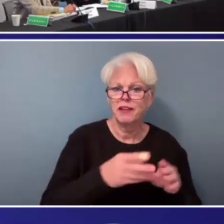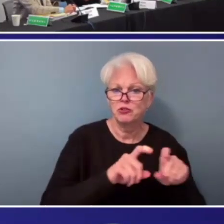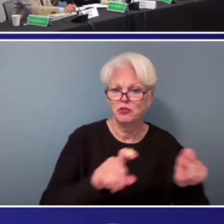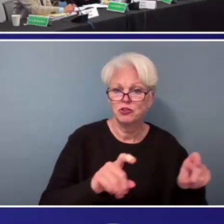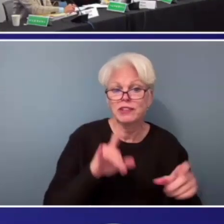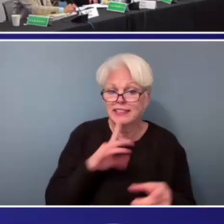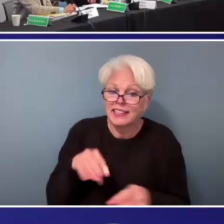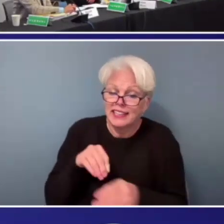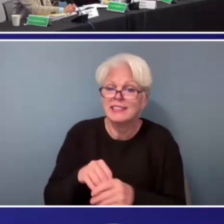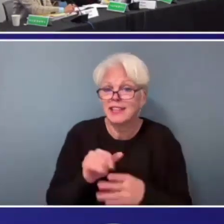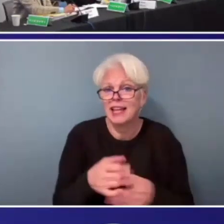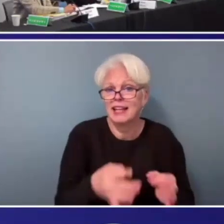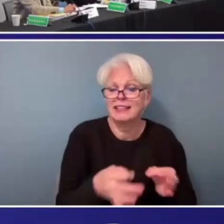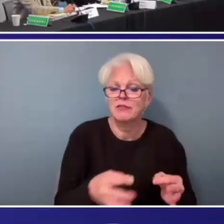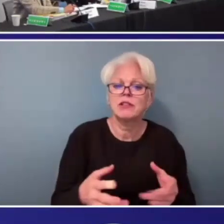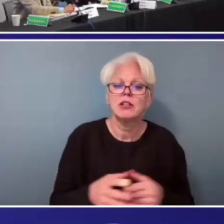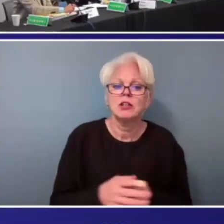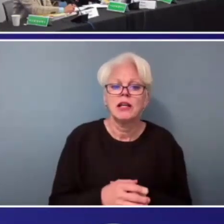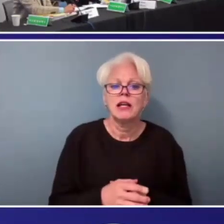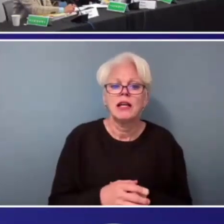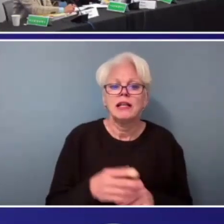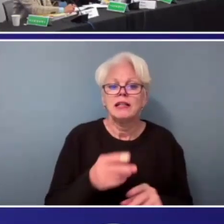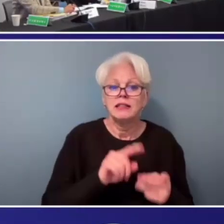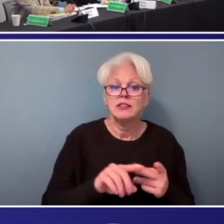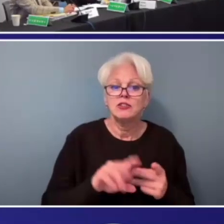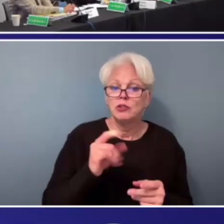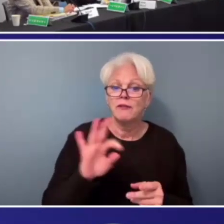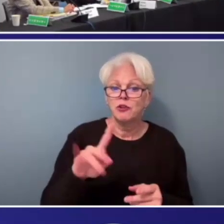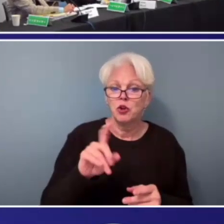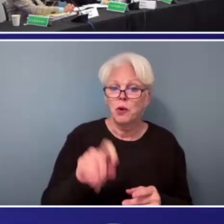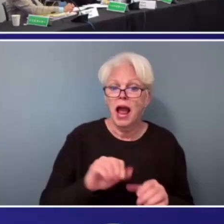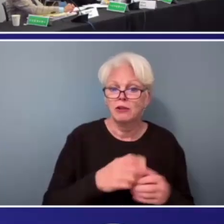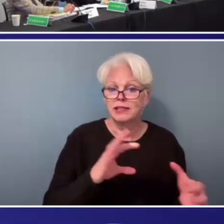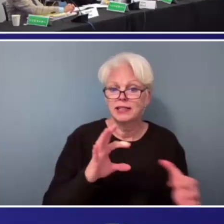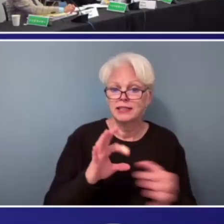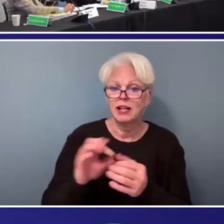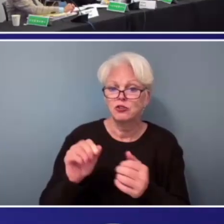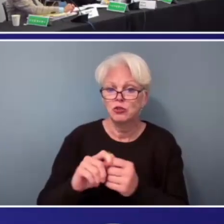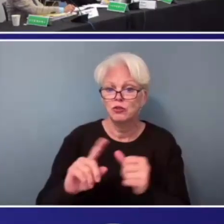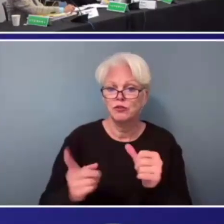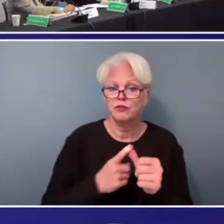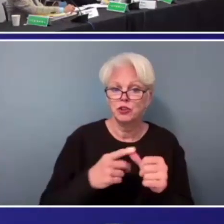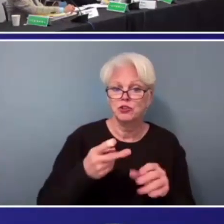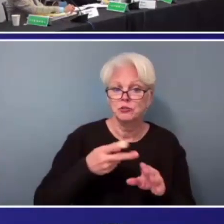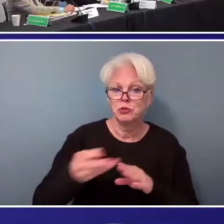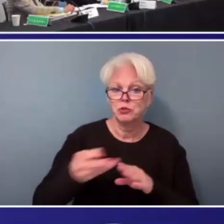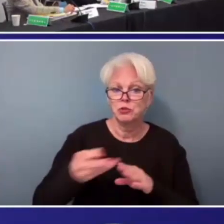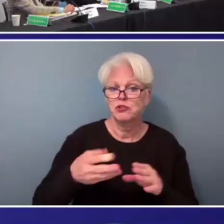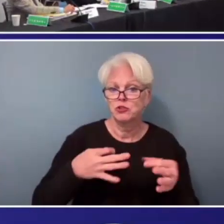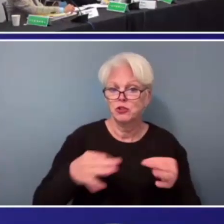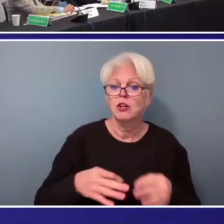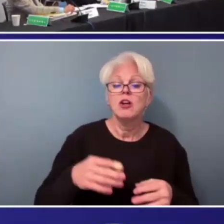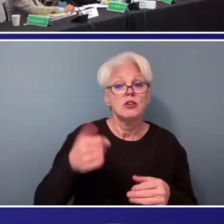how does it connect to first professional degree? You have to remember that the IPEDS definition includes the concept of first